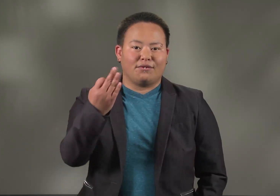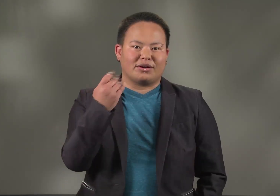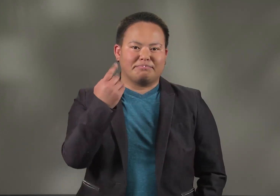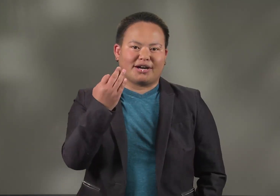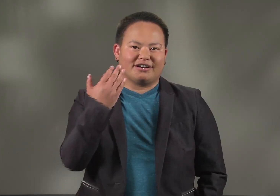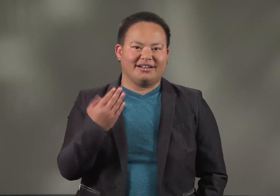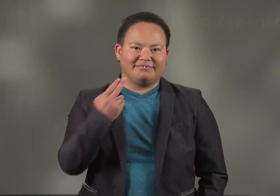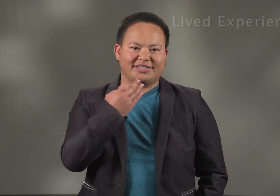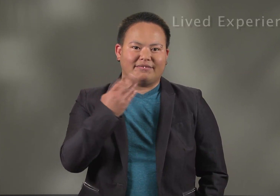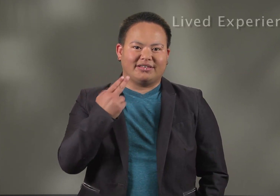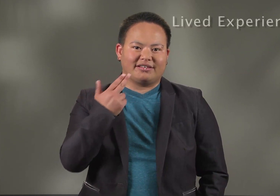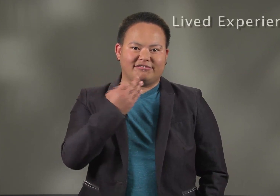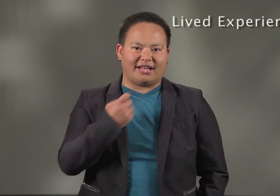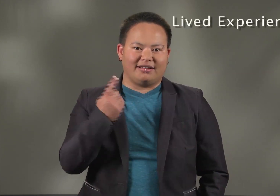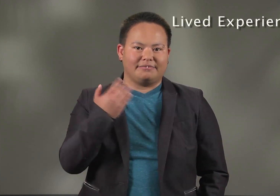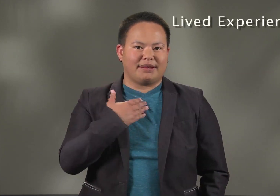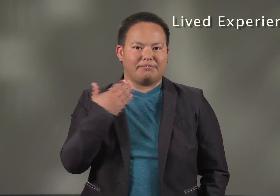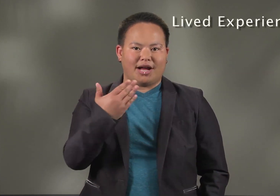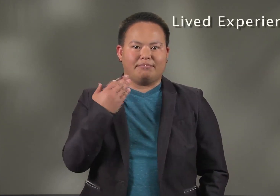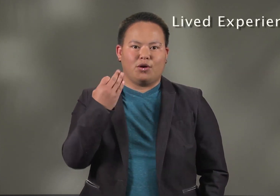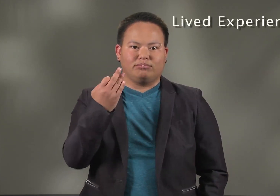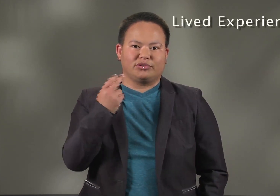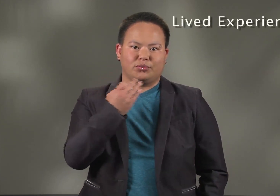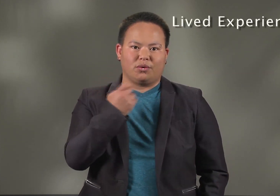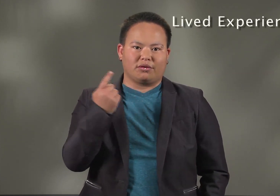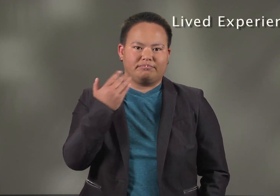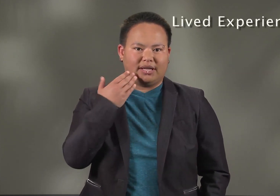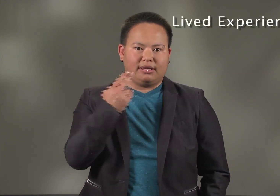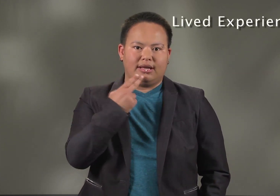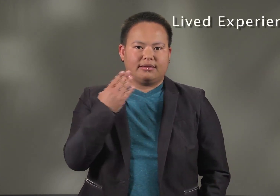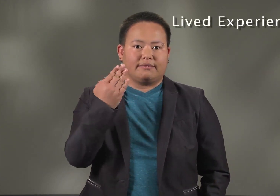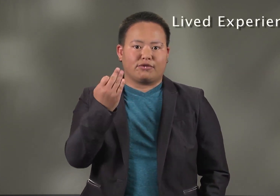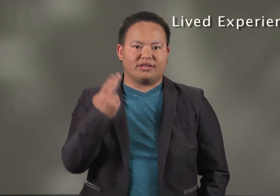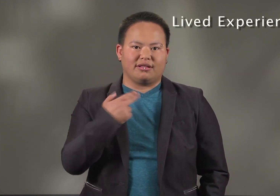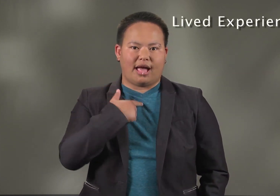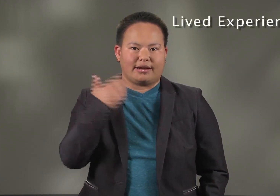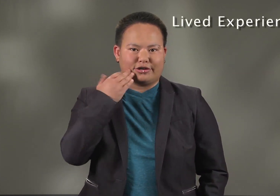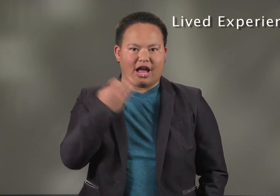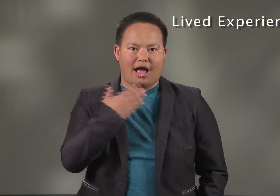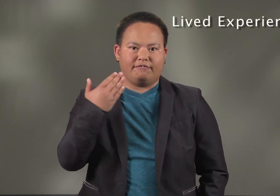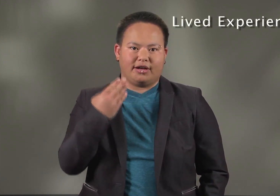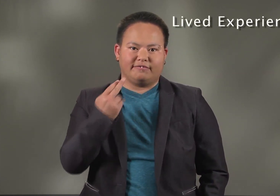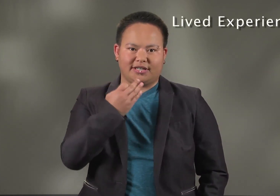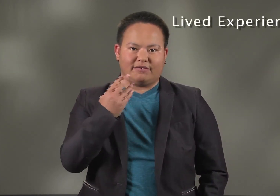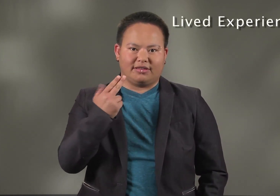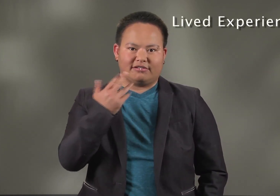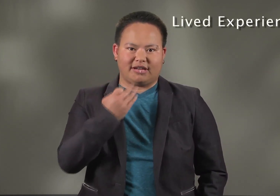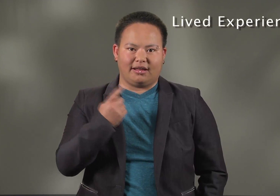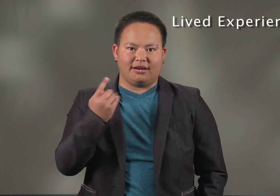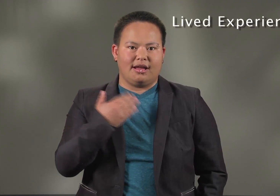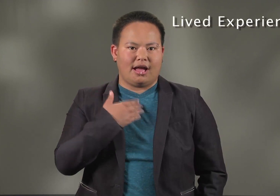For a part of seventh grade, my mom homeschooled me and for the latter half of seventh grade